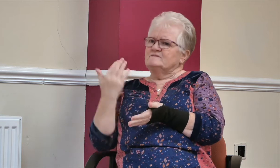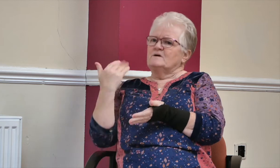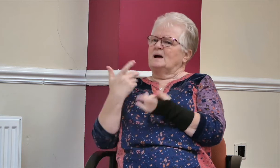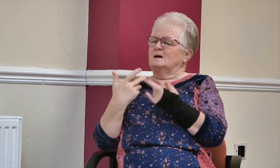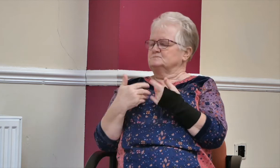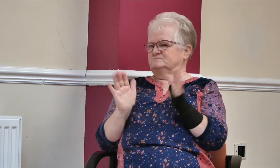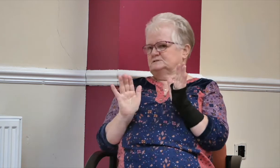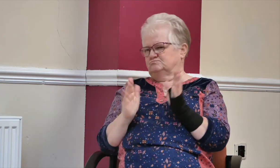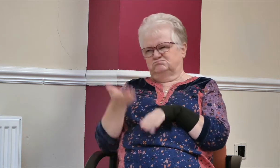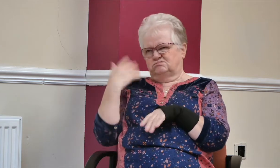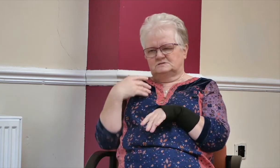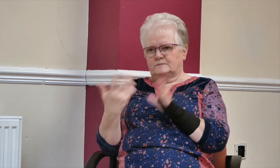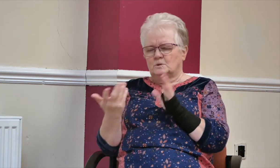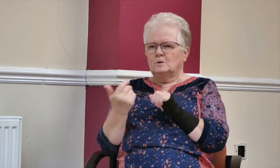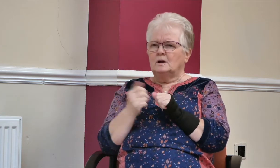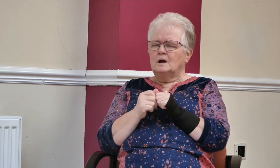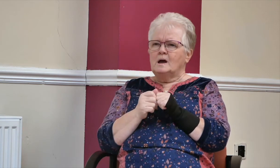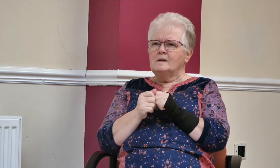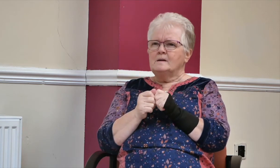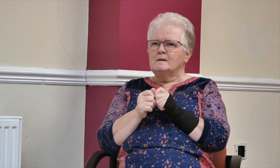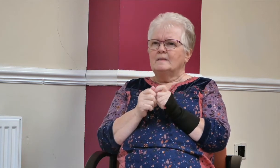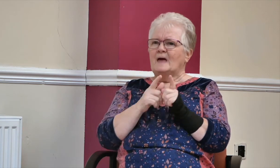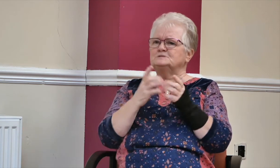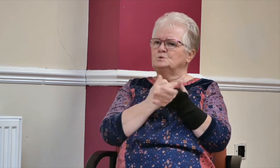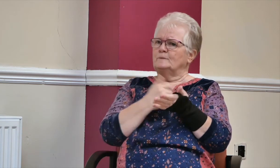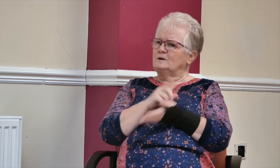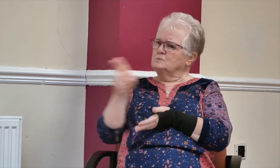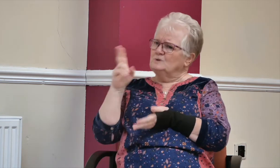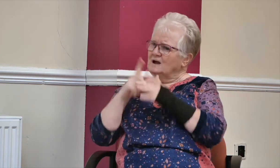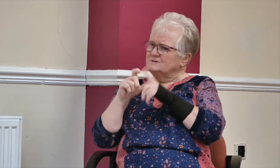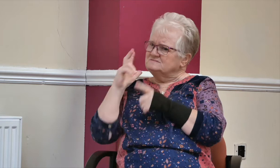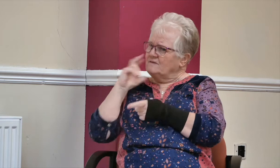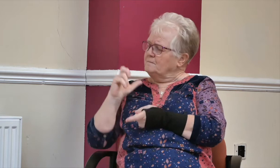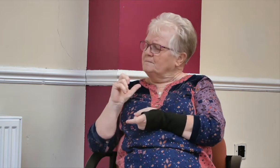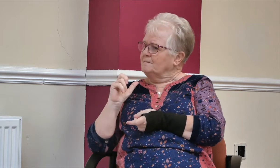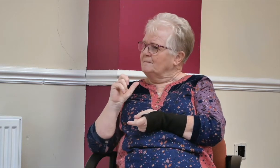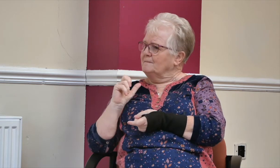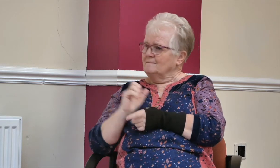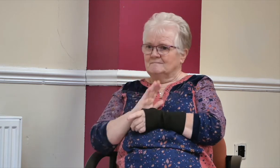That was a long time ago. Then she took me along to Edinburgh Deaf Club.